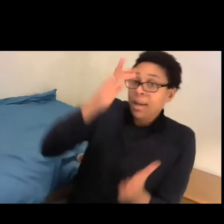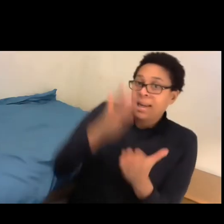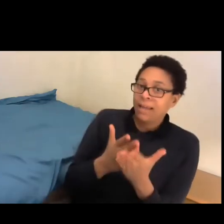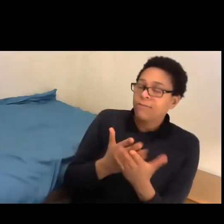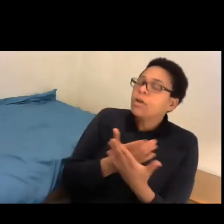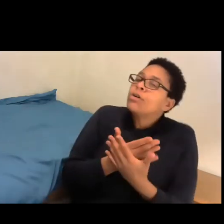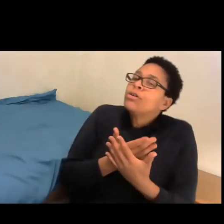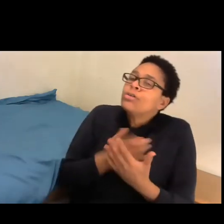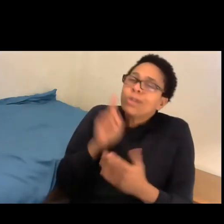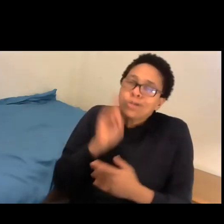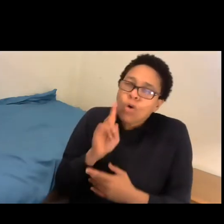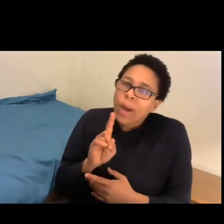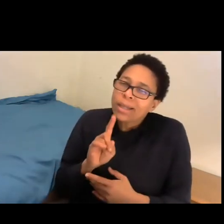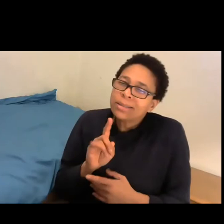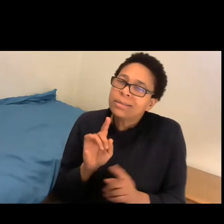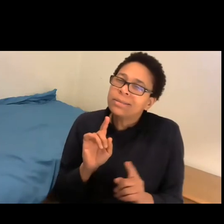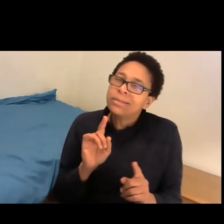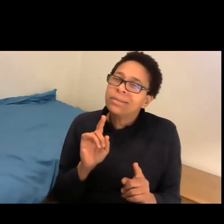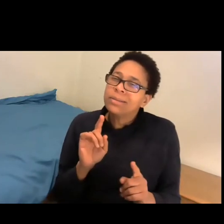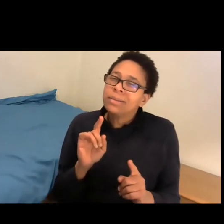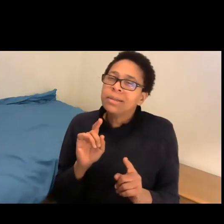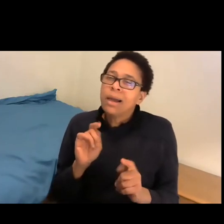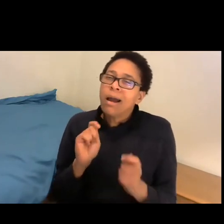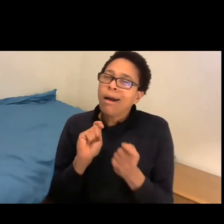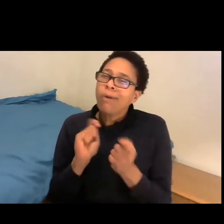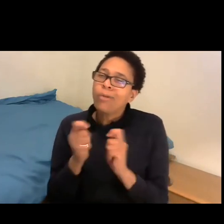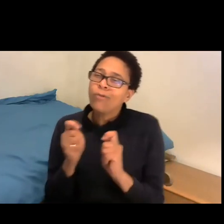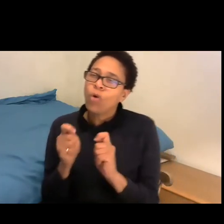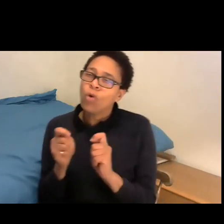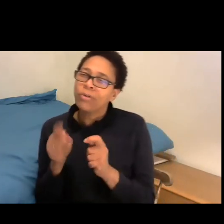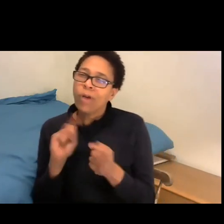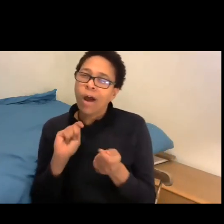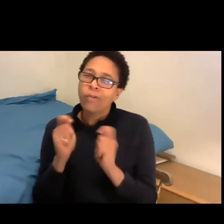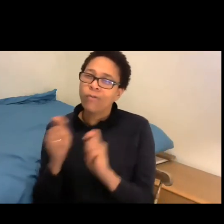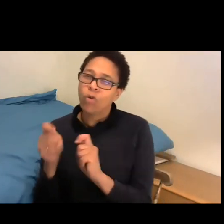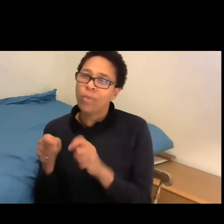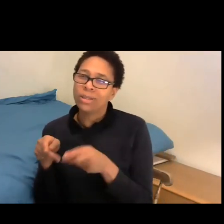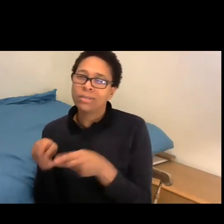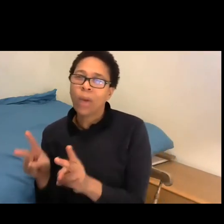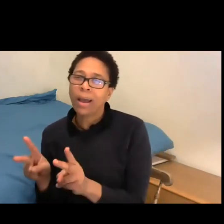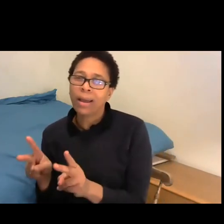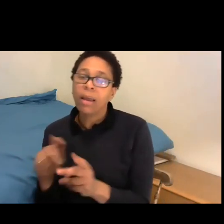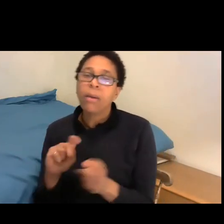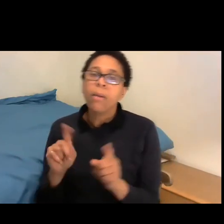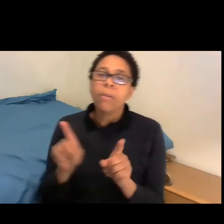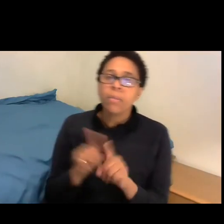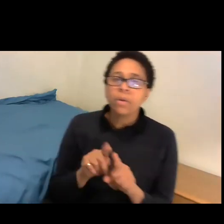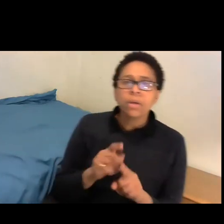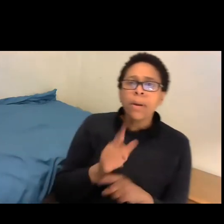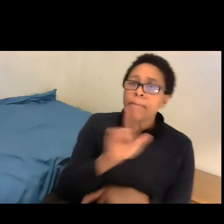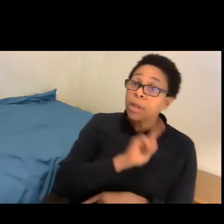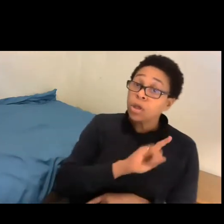component. It's like all these religious people who deny climate change, who deny that we have to take care of the planet.